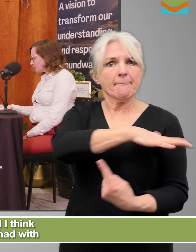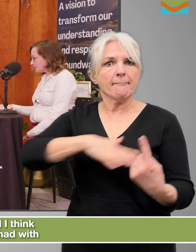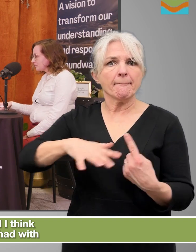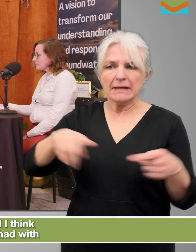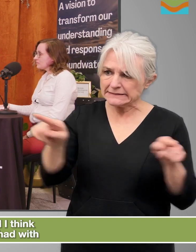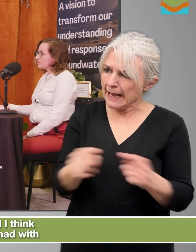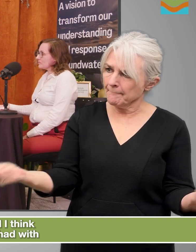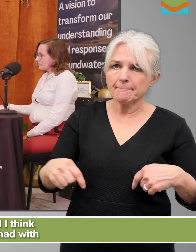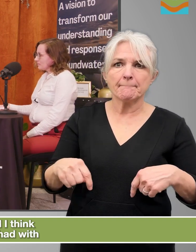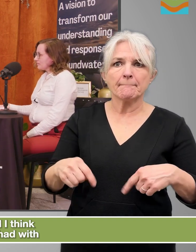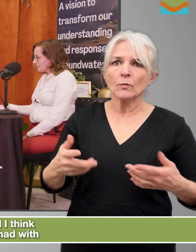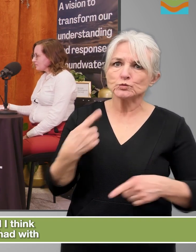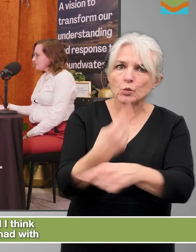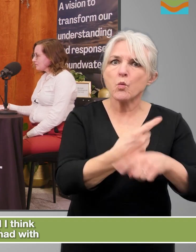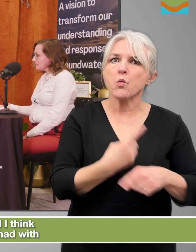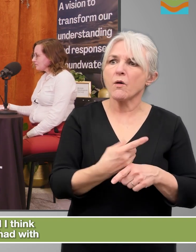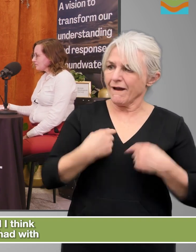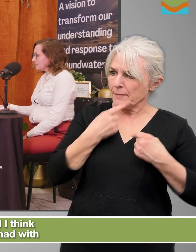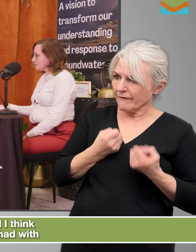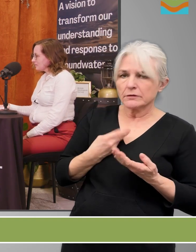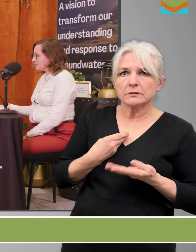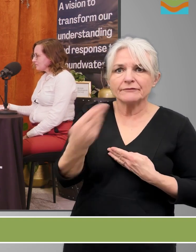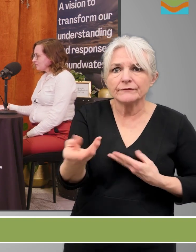Surely that's a good thing. And I think with the special funding we've had with this project,